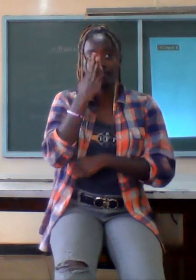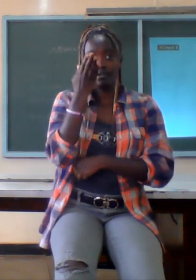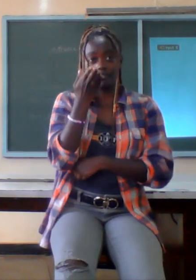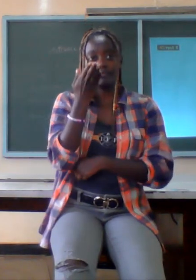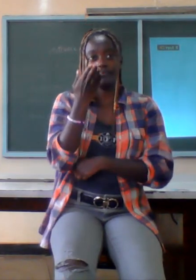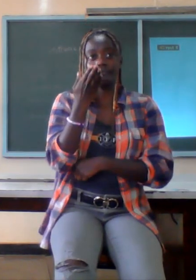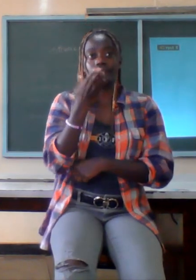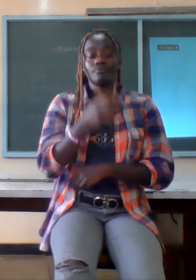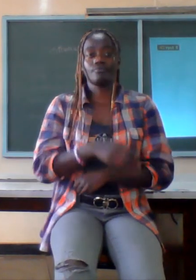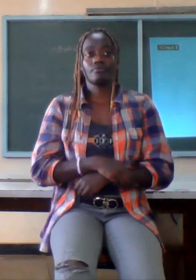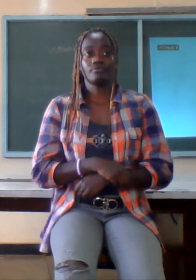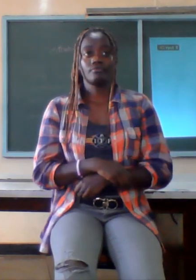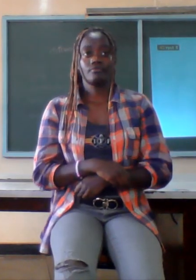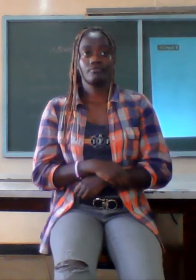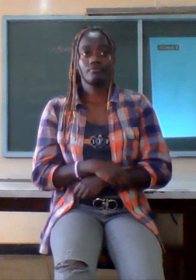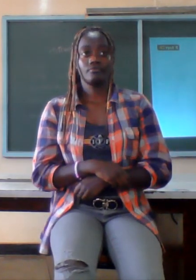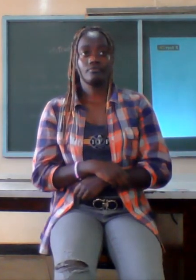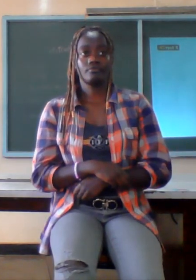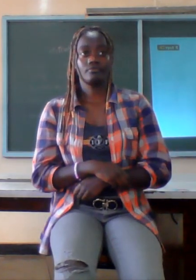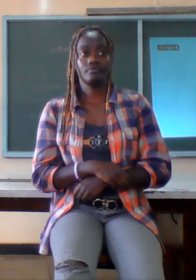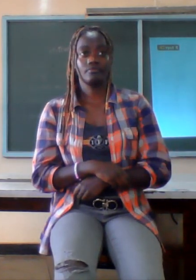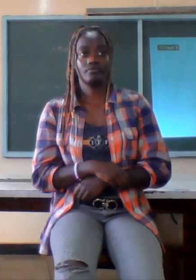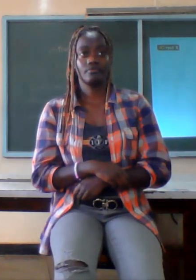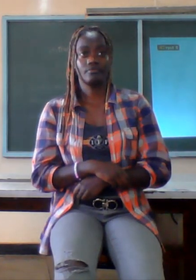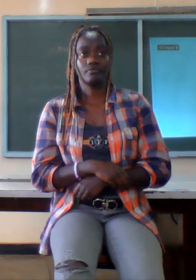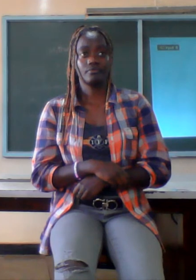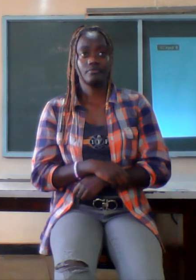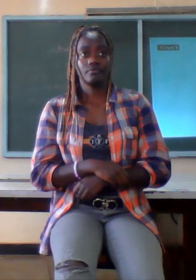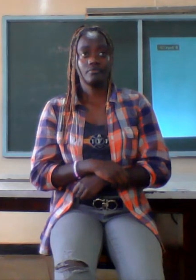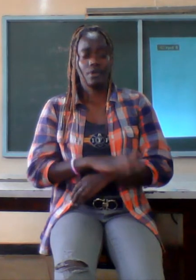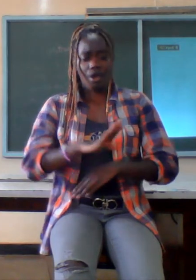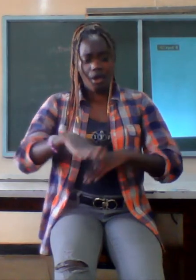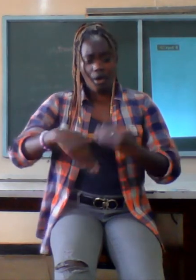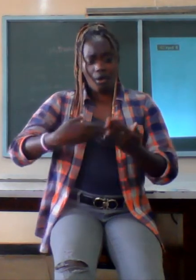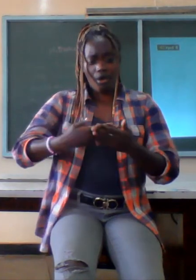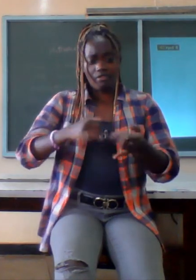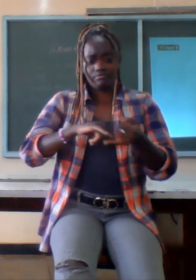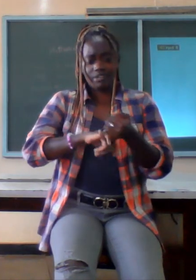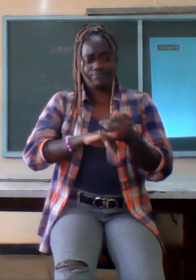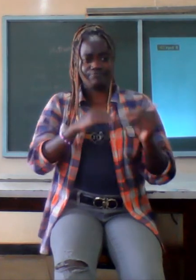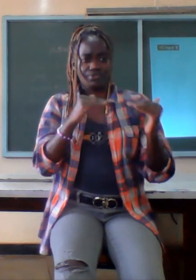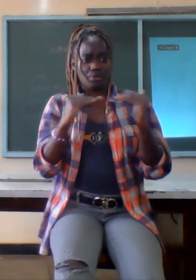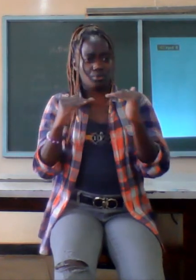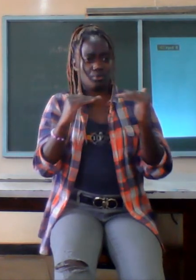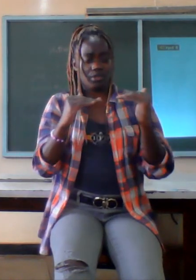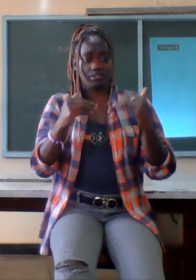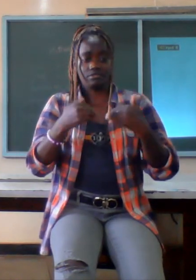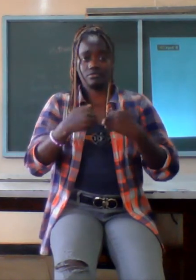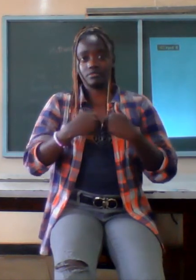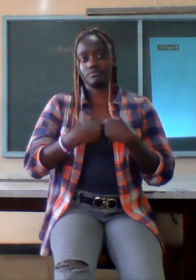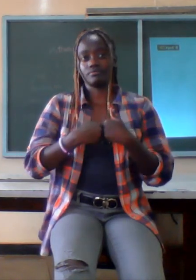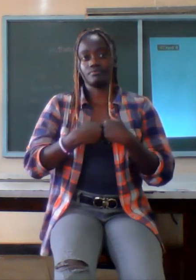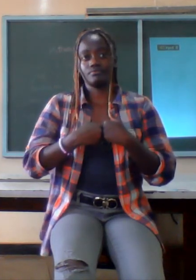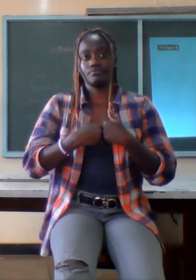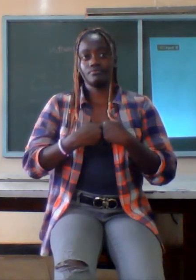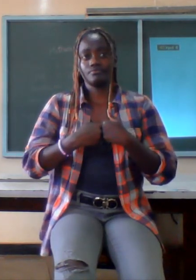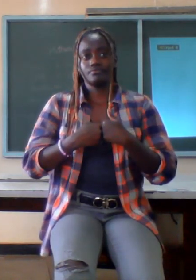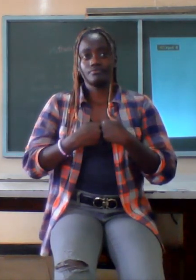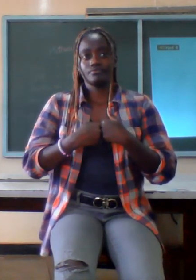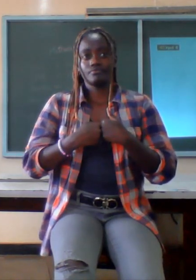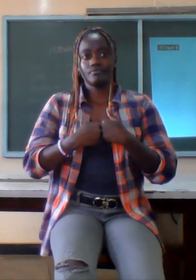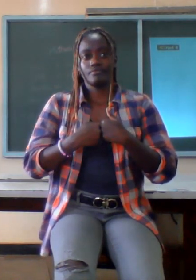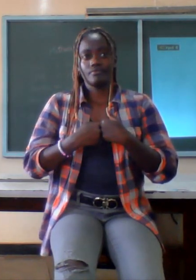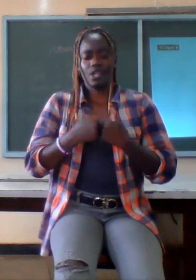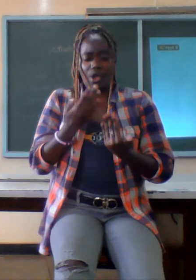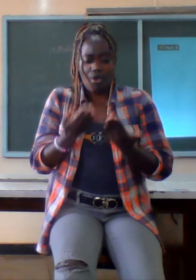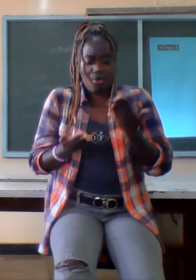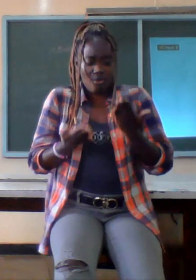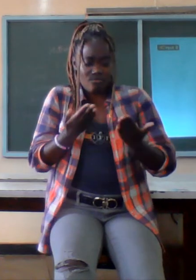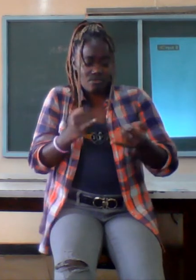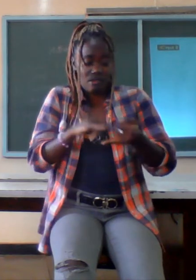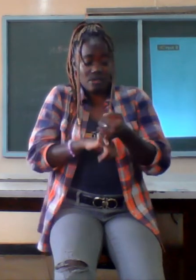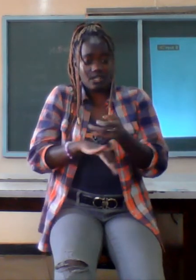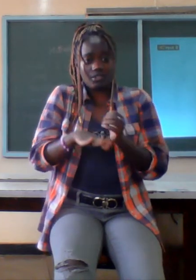every marriage has different levels of success don't compare your marriage with anyone